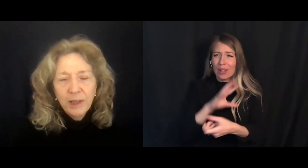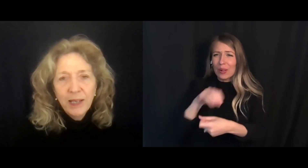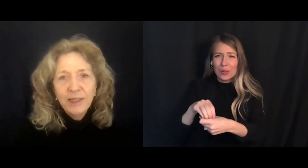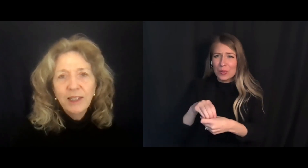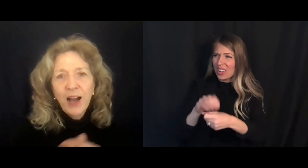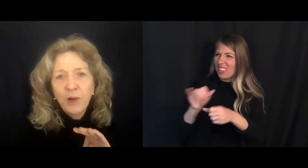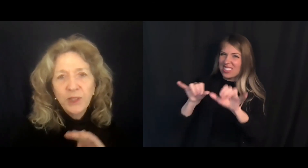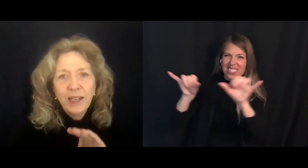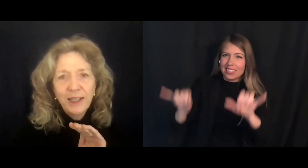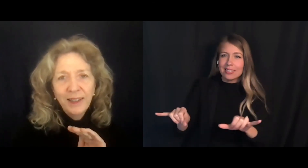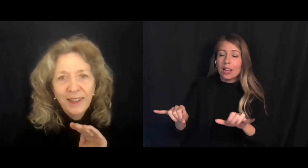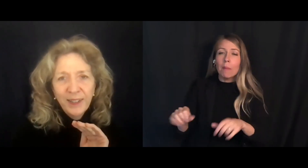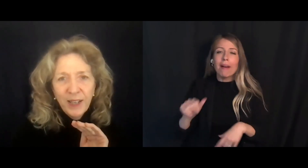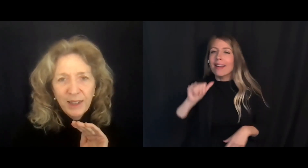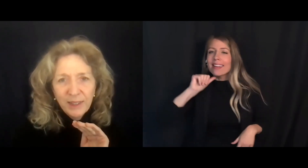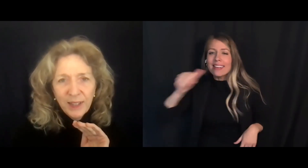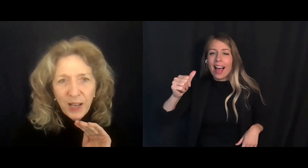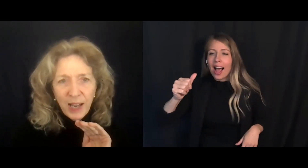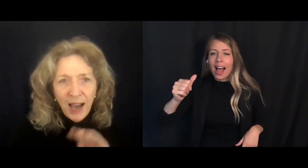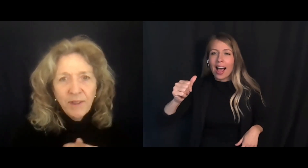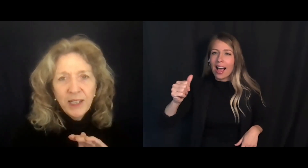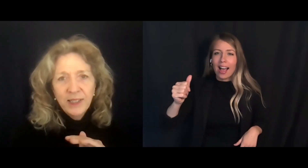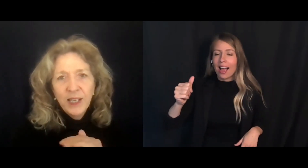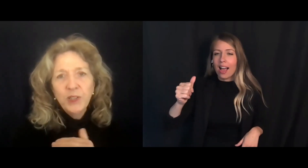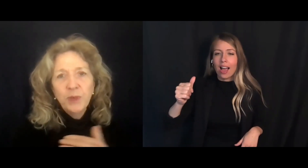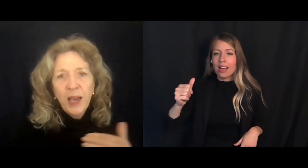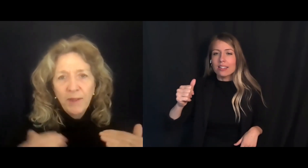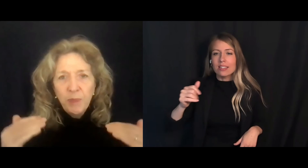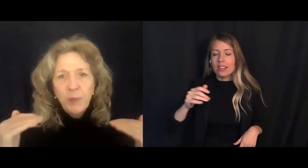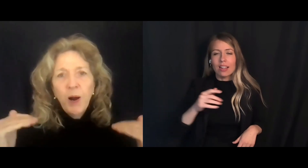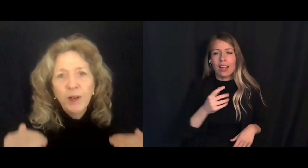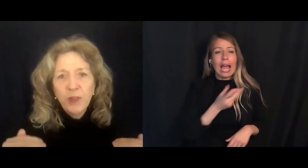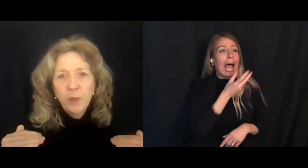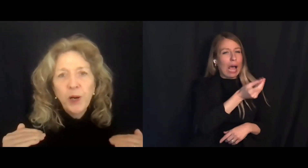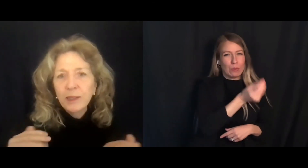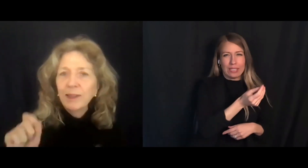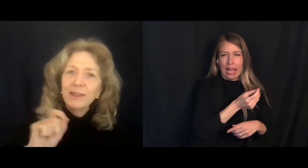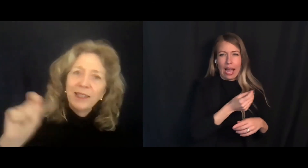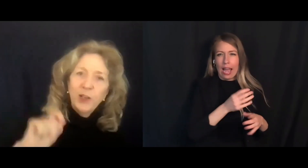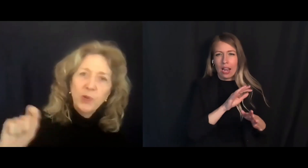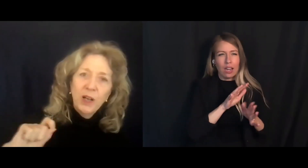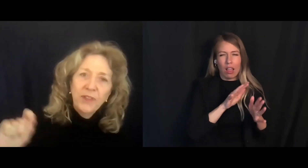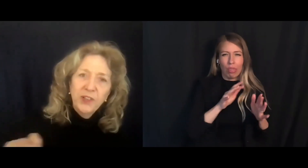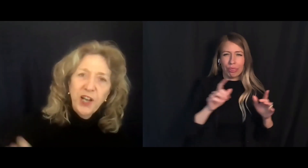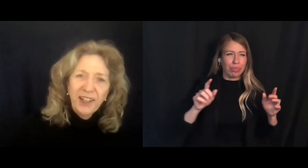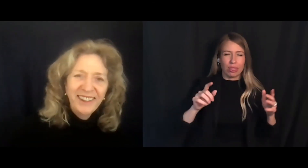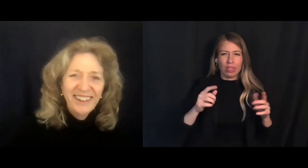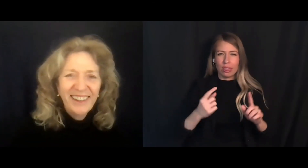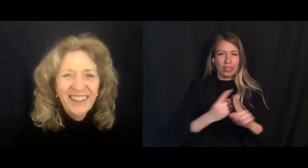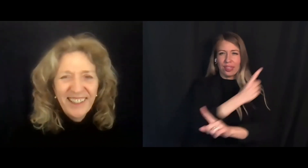instead of outside advocacy to have it be part of the press list that goes off the check list